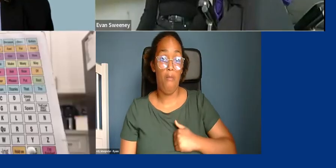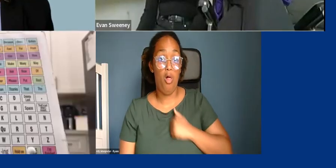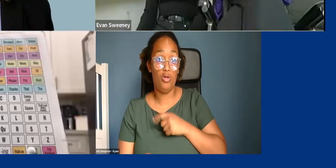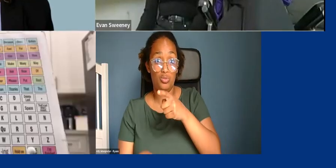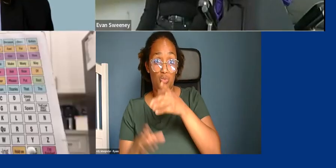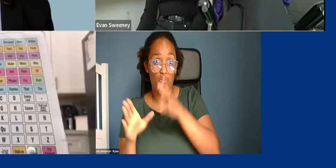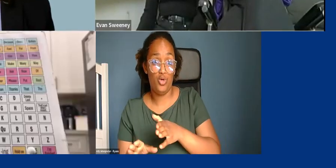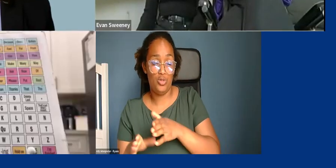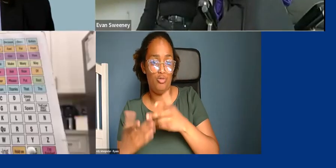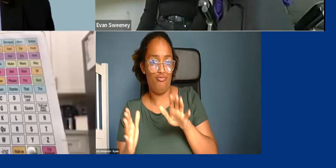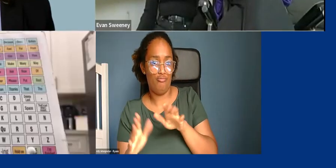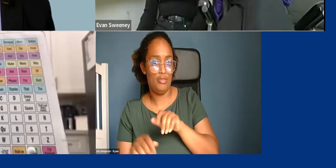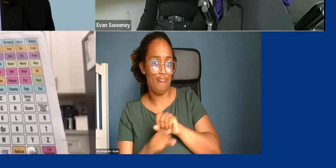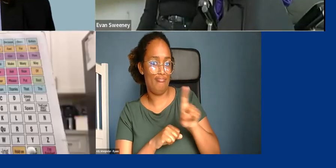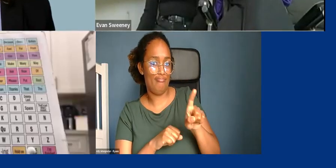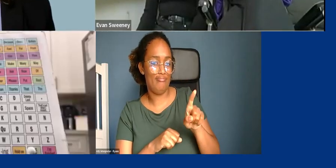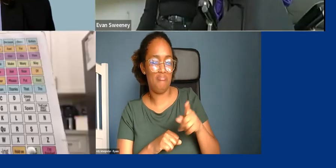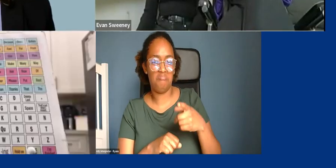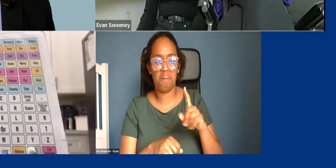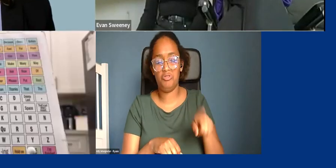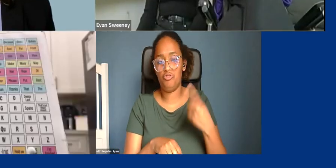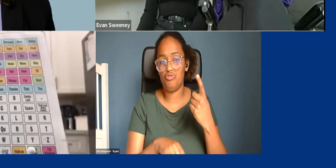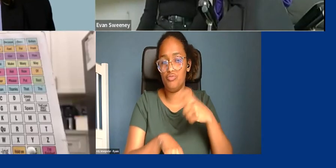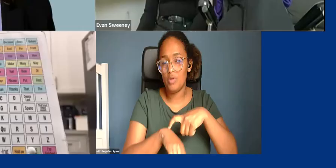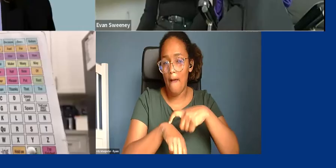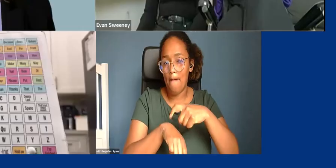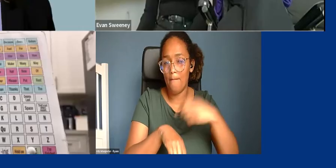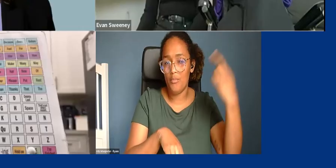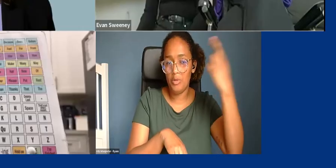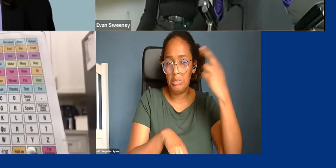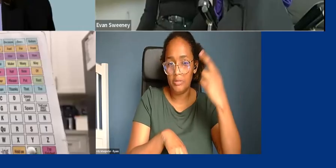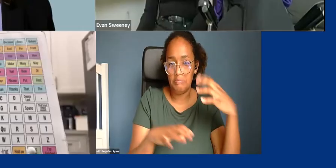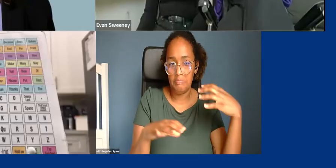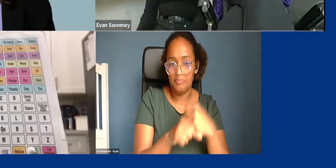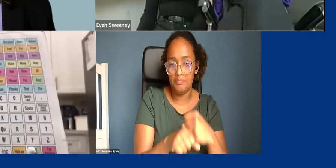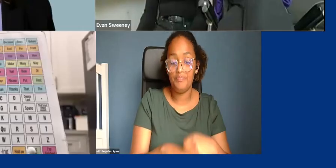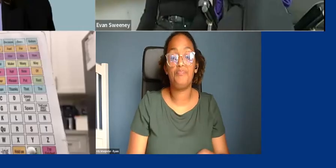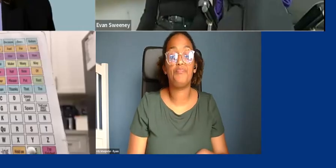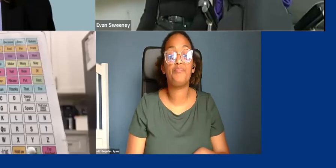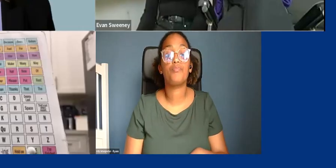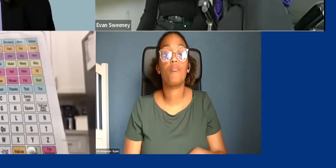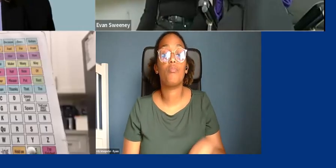for time. Do you see sexual ableism pop up in